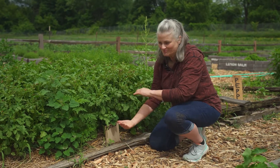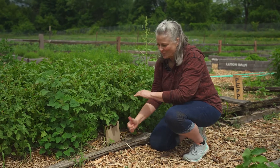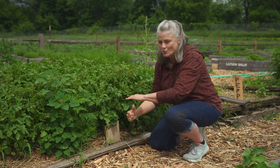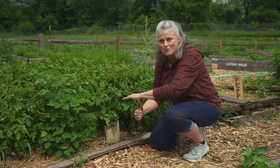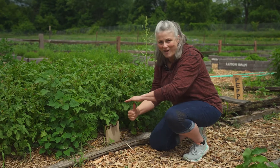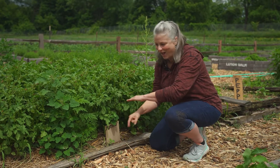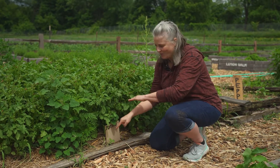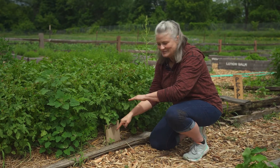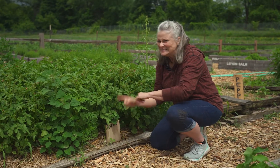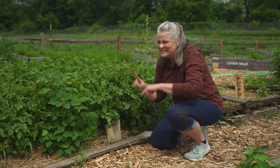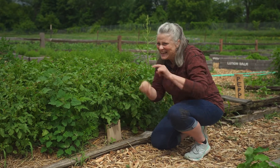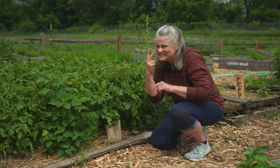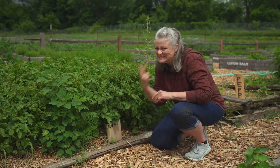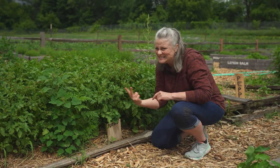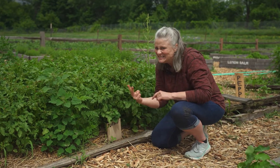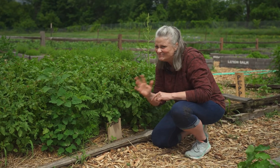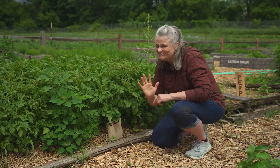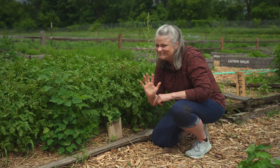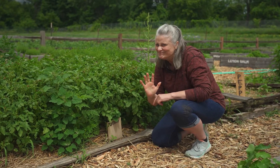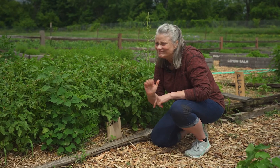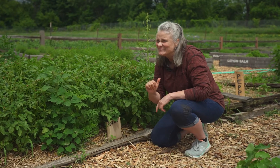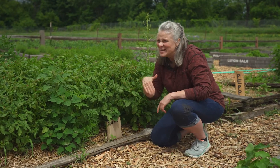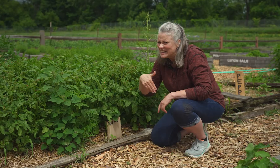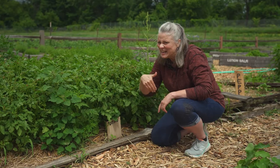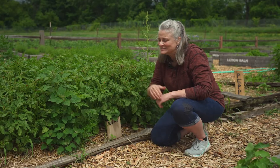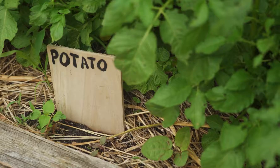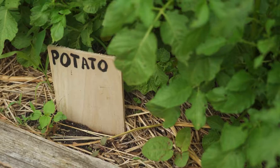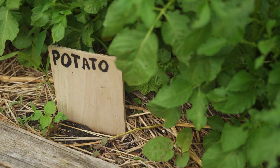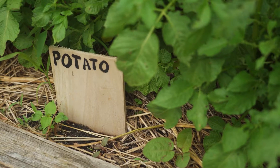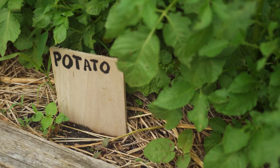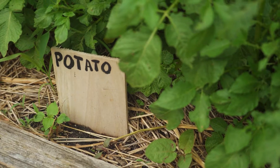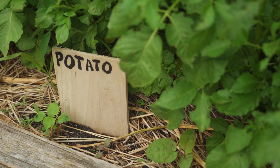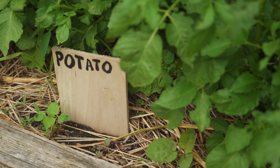They grow underneath in the dirt, so you can't see them.